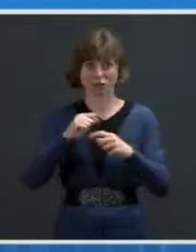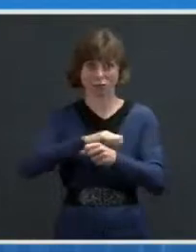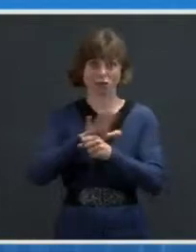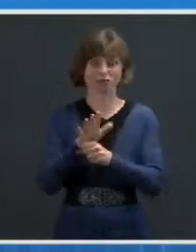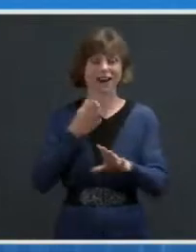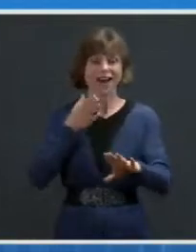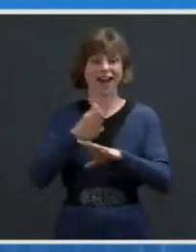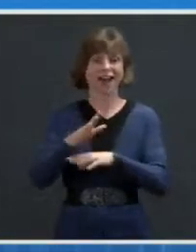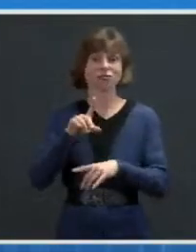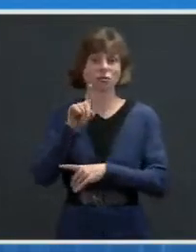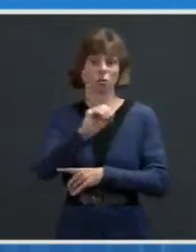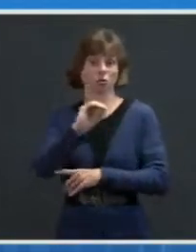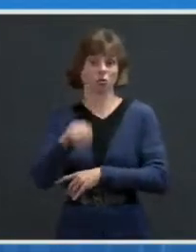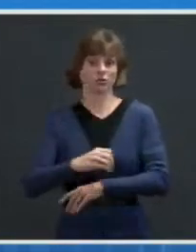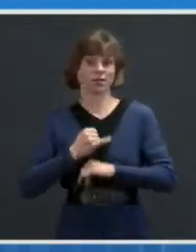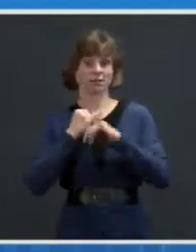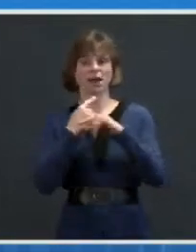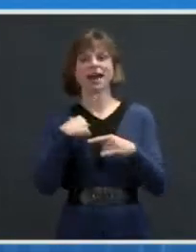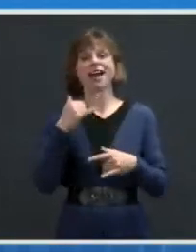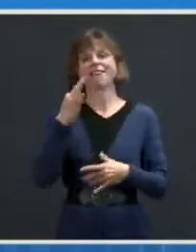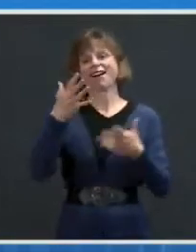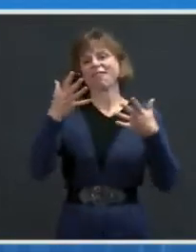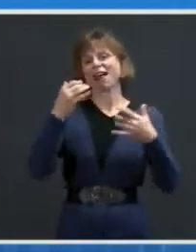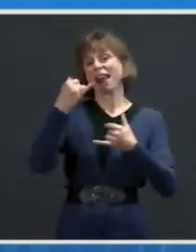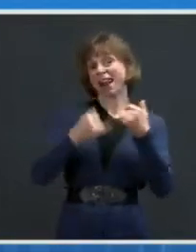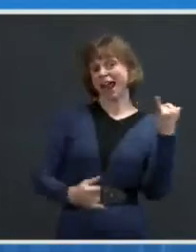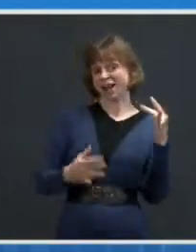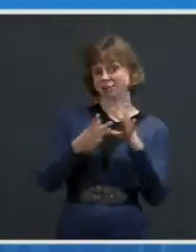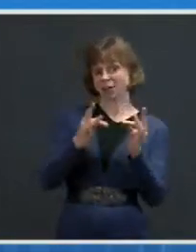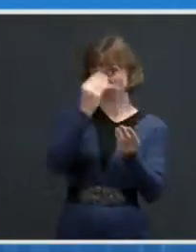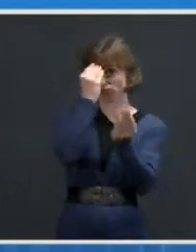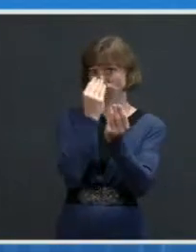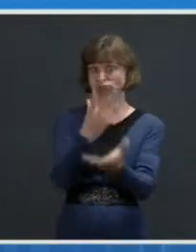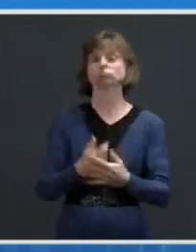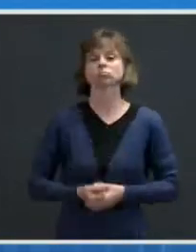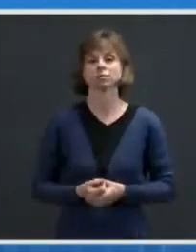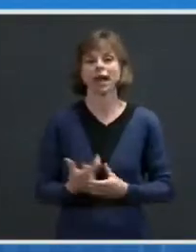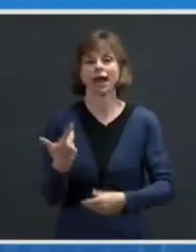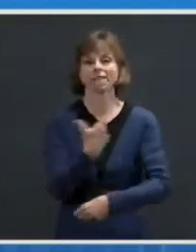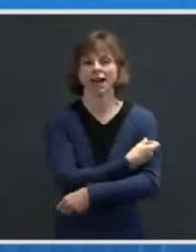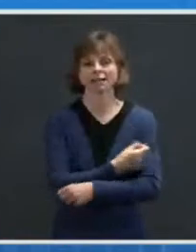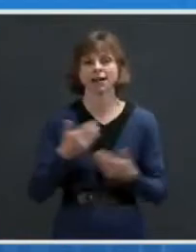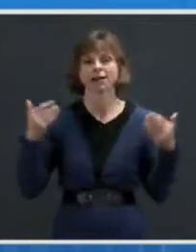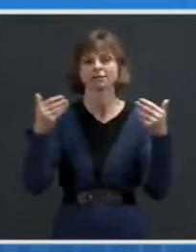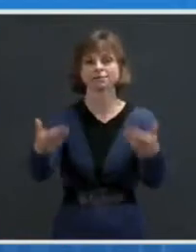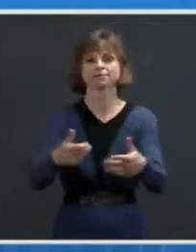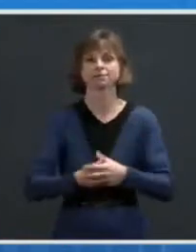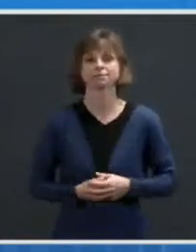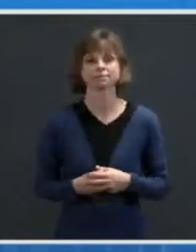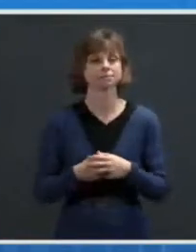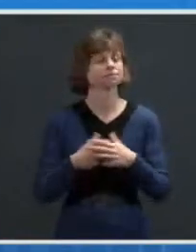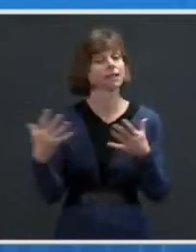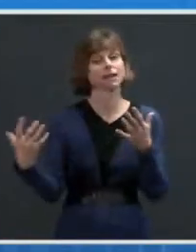PROVEN SAFE, HIGHLY EFFECTIVE AT PREVENTING SEVERE DISEASE, HOSPITALIZATION, AND DEATHS FROM COVID-19 AFTER FULL IMMUNITY.